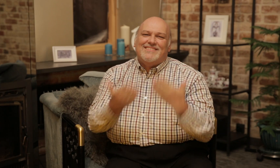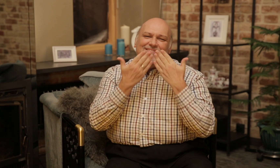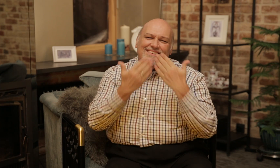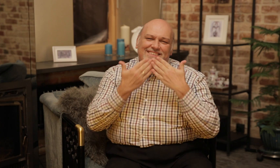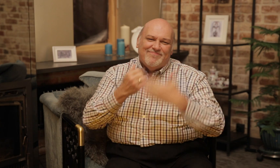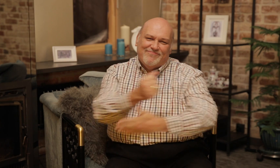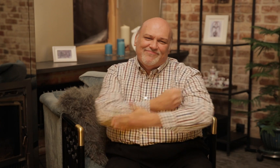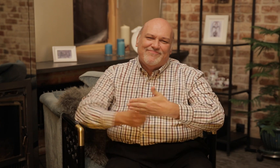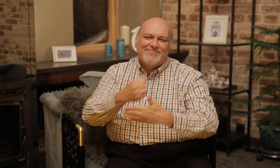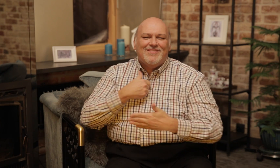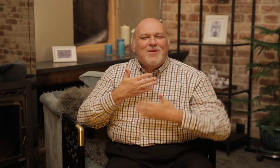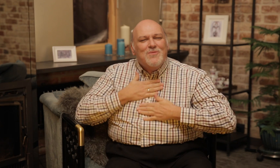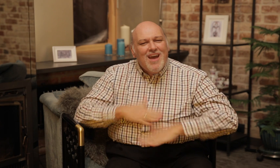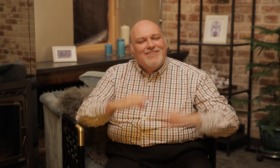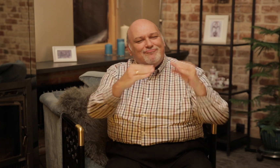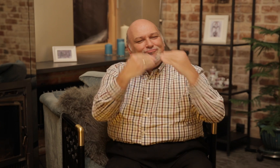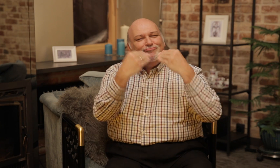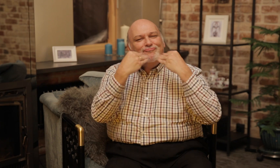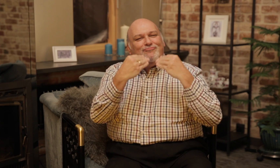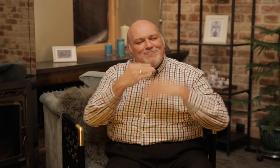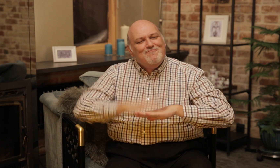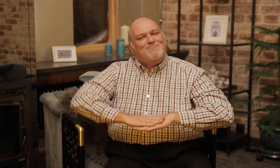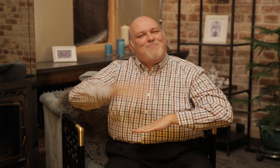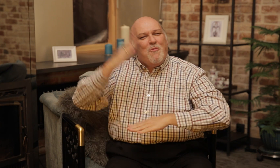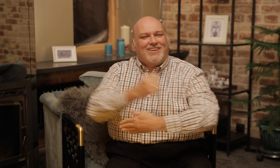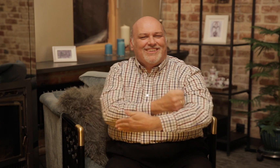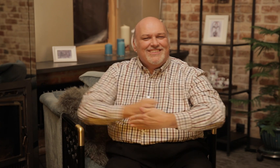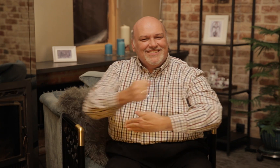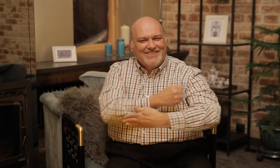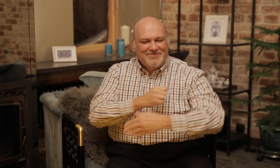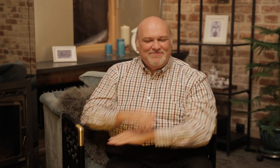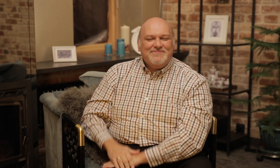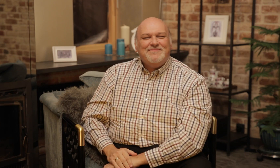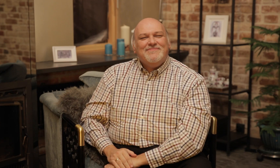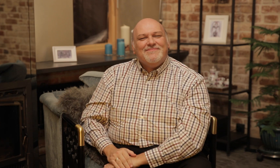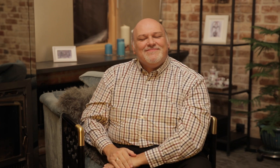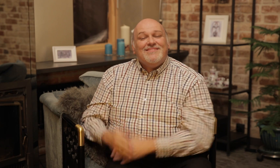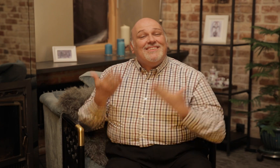Thanks, Chef! I need to learn more from you.